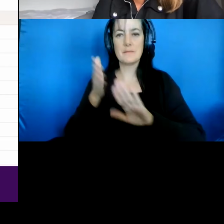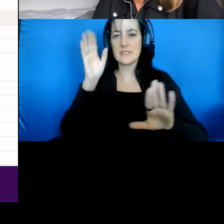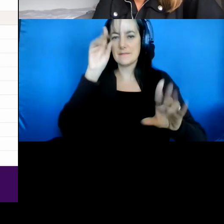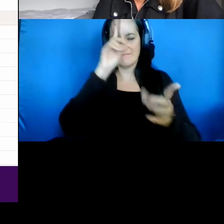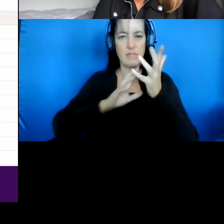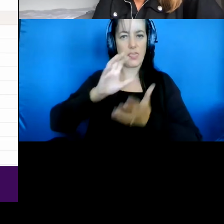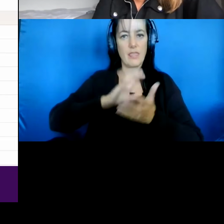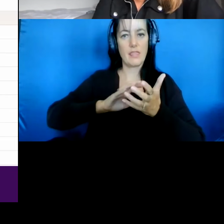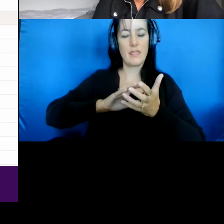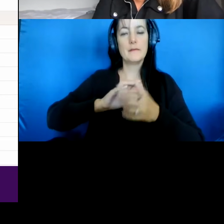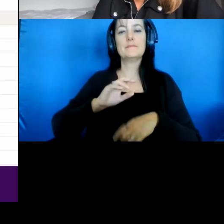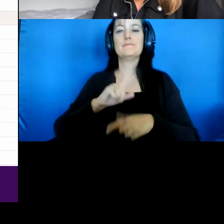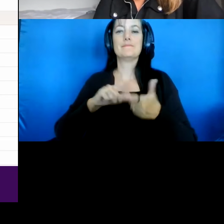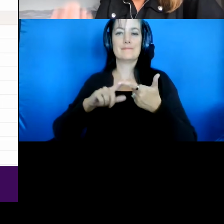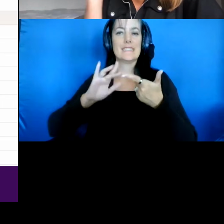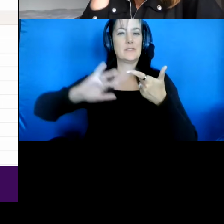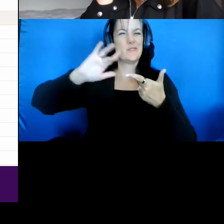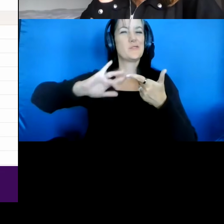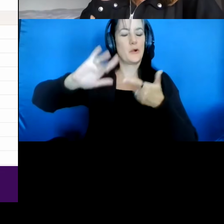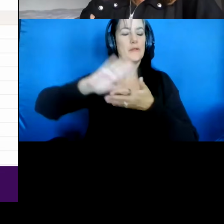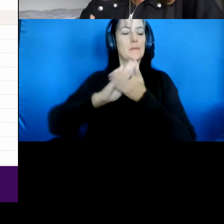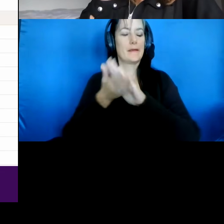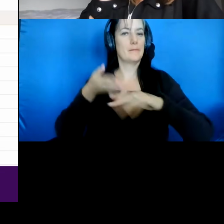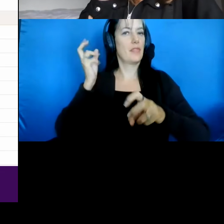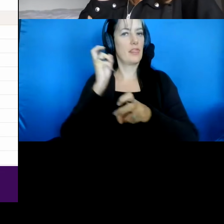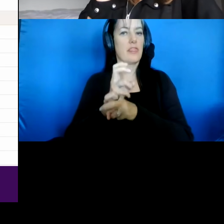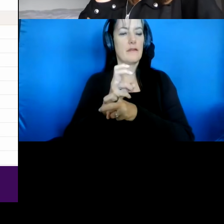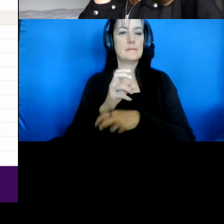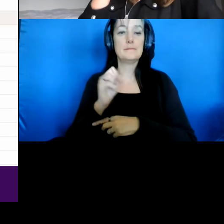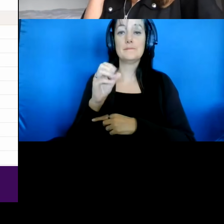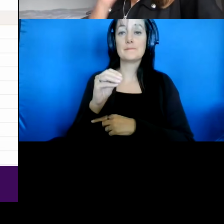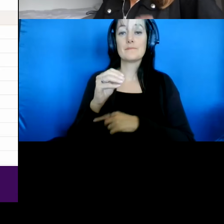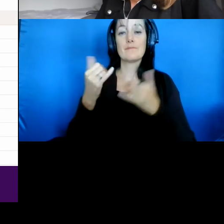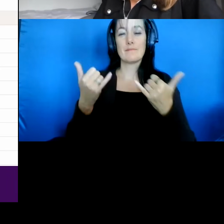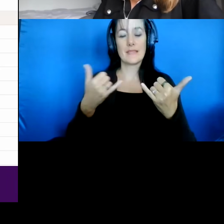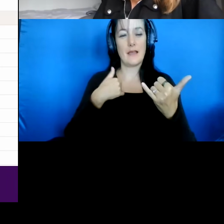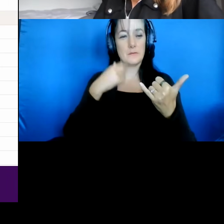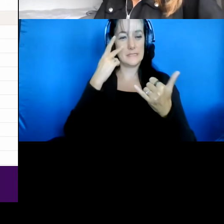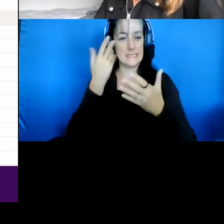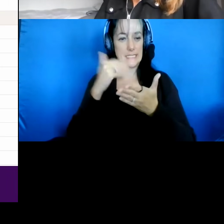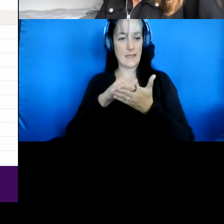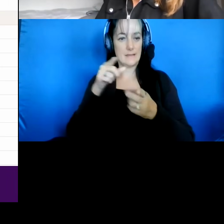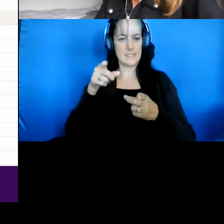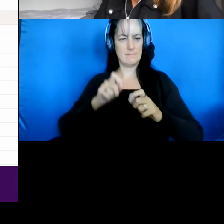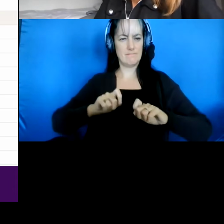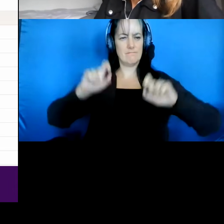scrolling becomes really problematic. So, I am looking at the same file sharing interface.